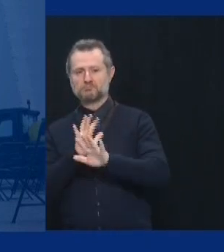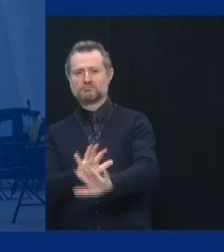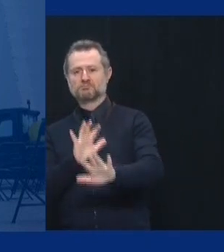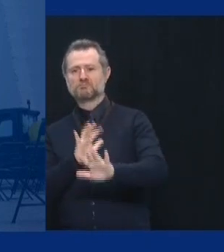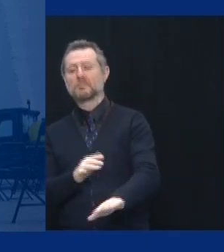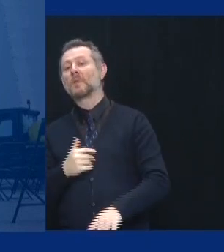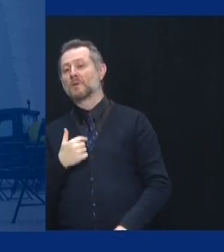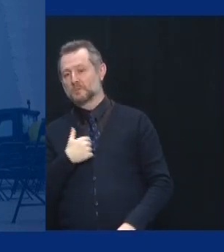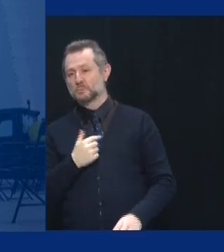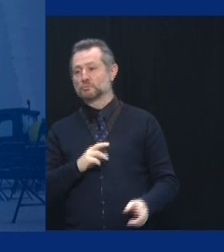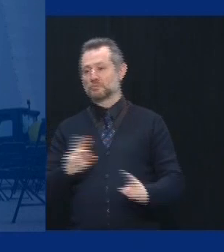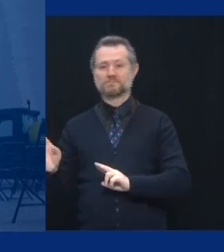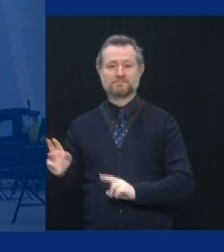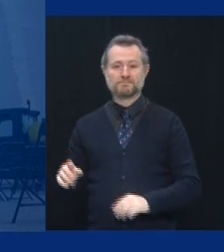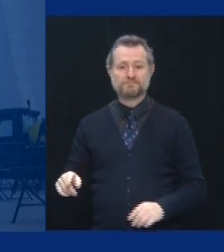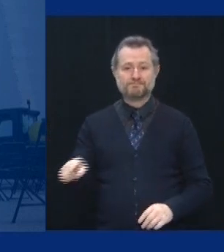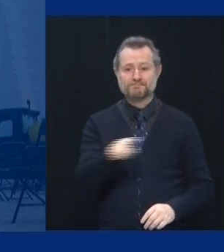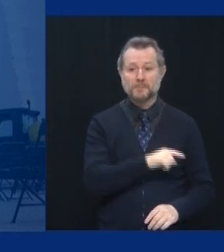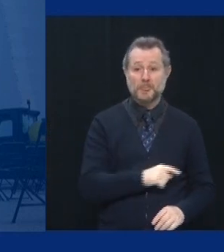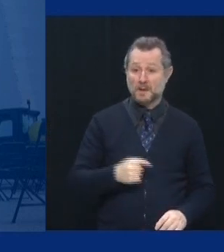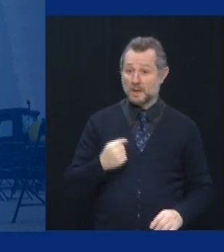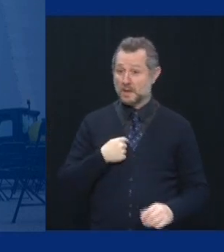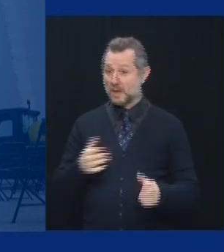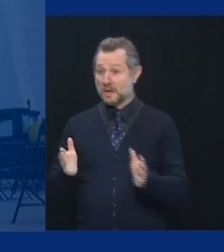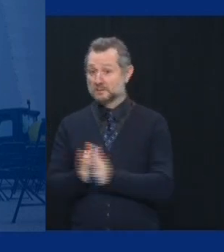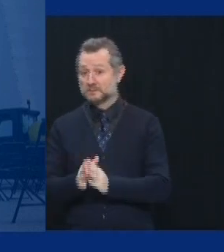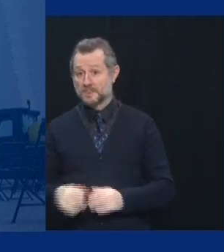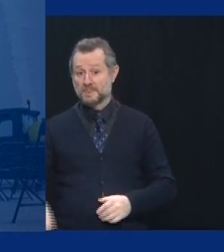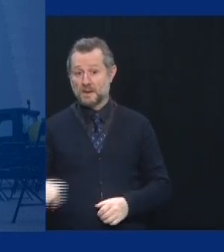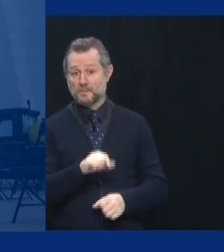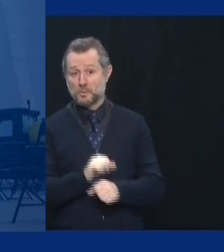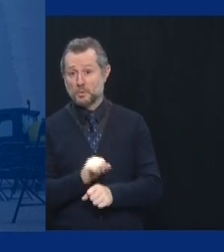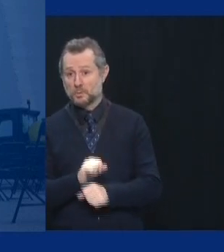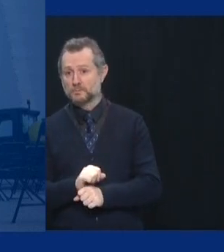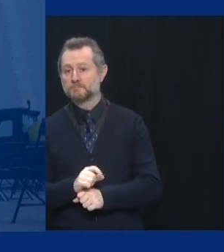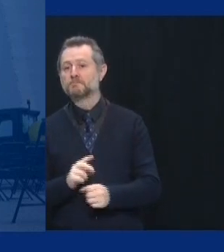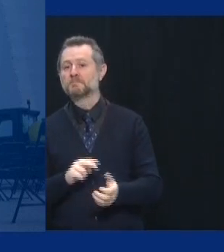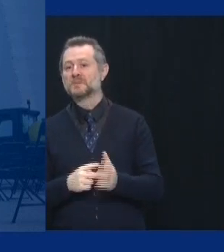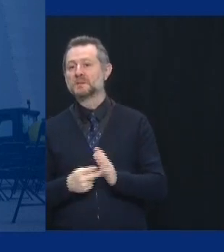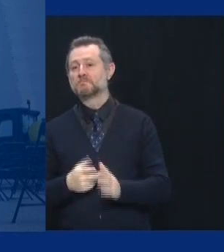SUPERSTORM SANDY. OR IF IT'S ?÷IPOSSIBLE, LARGE-SCALE